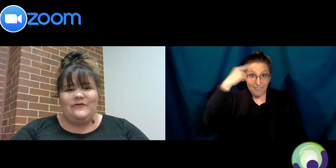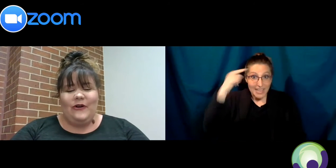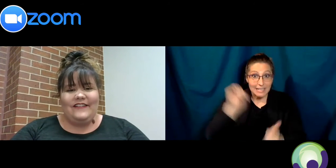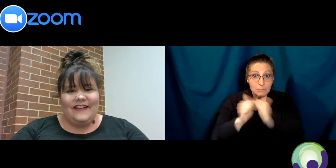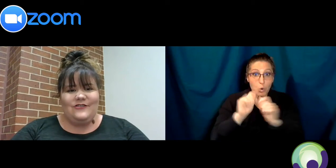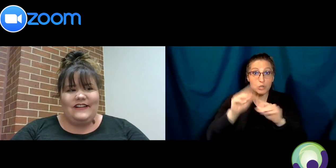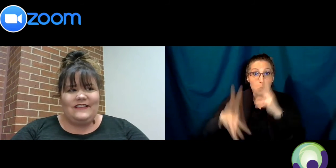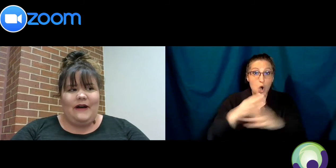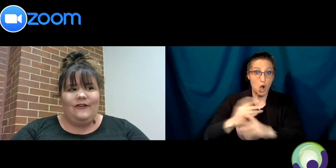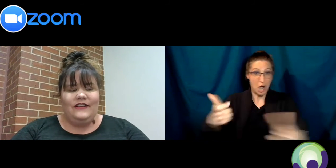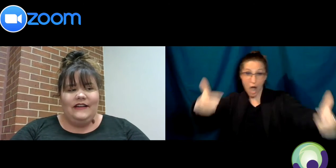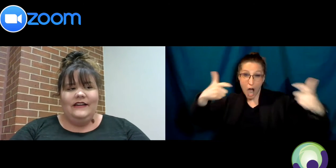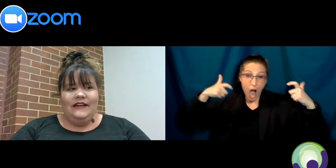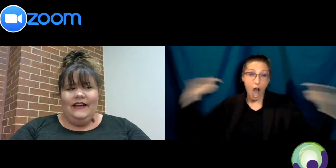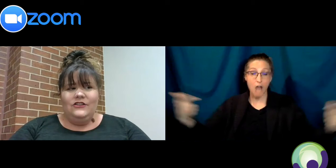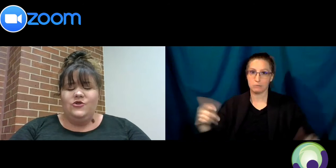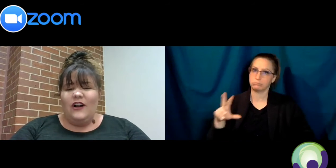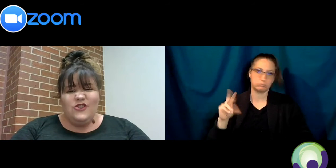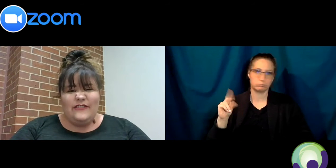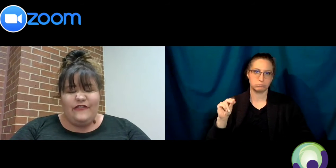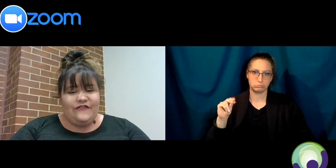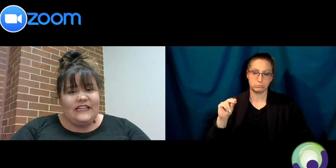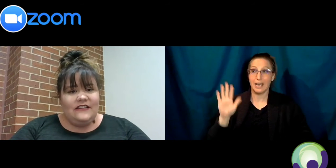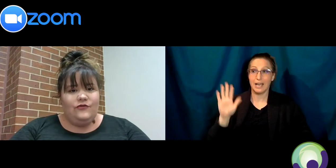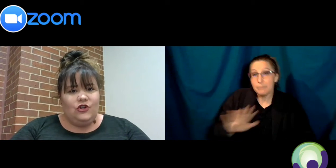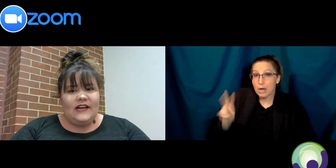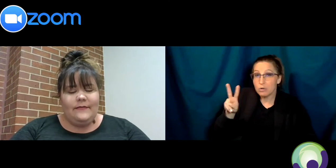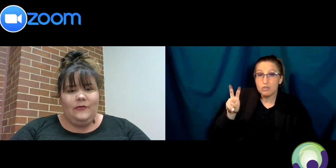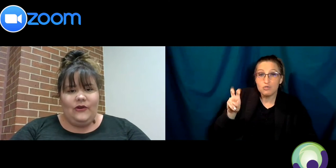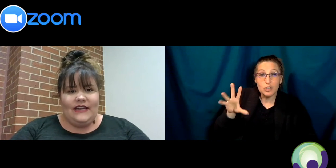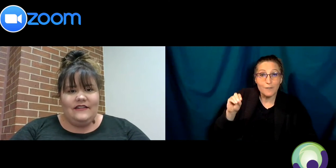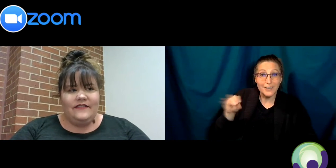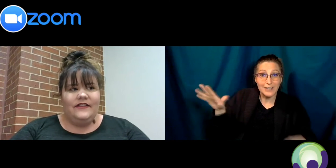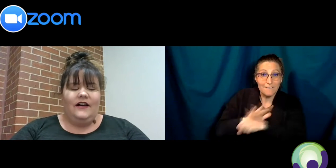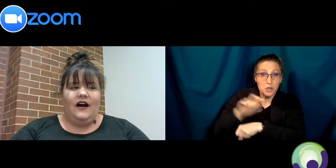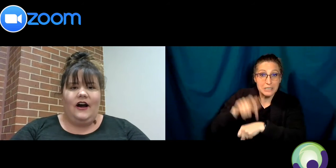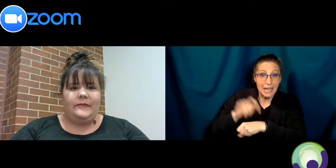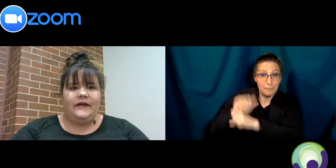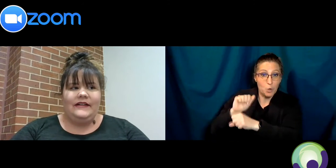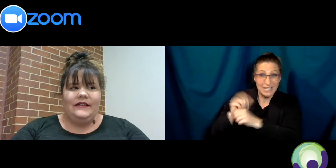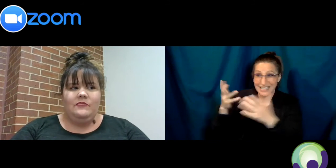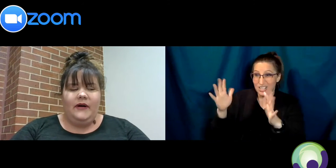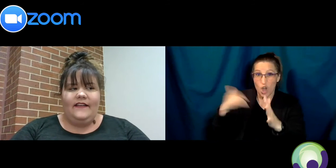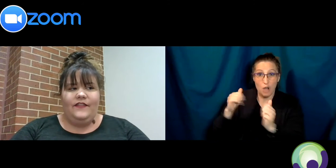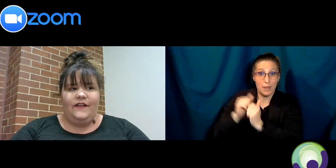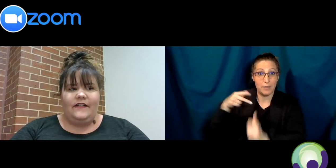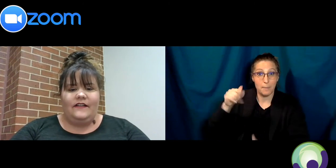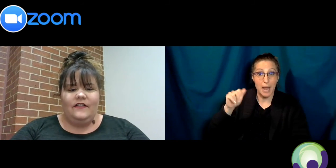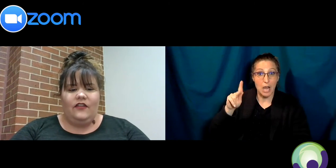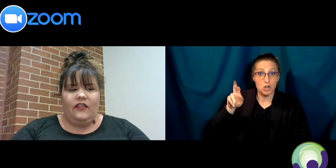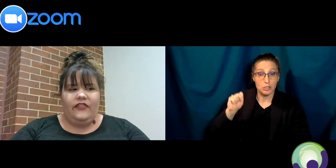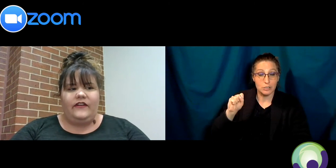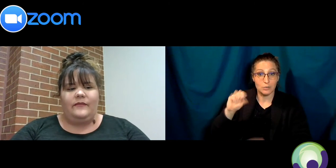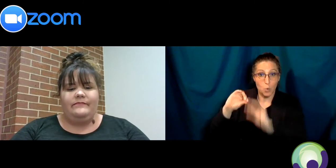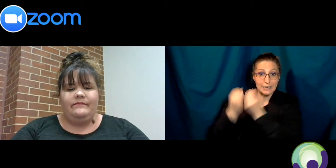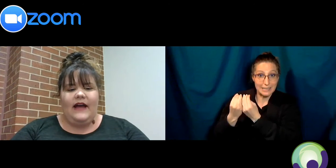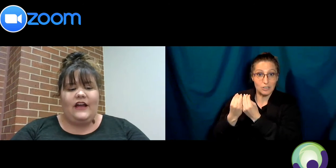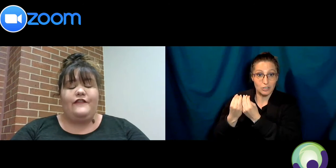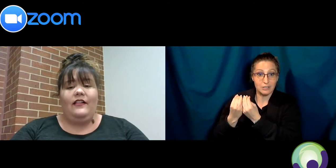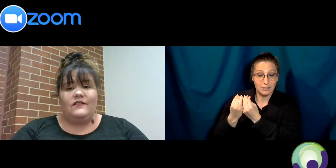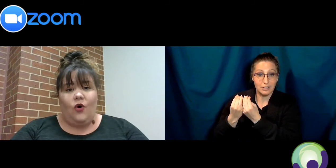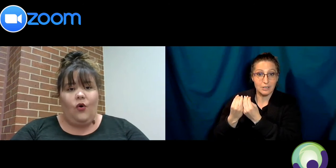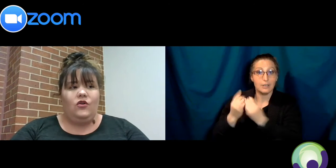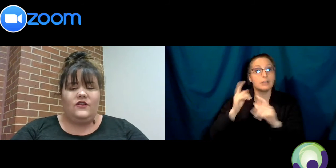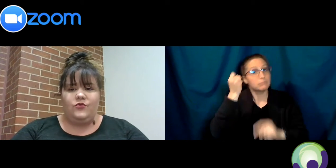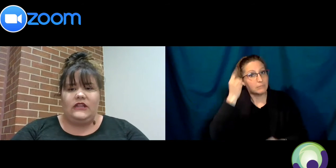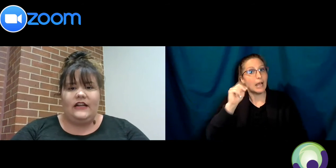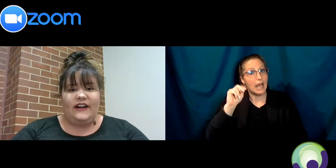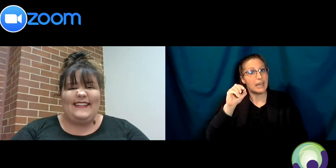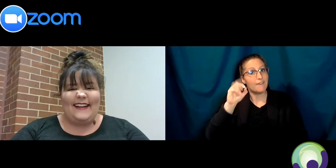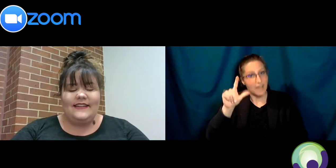organization is about 250 full-time employees. But the the NFL as a whole is really interconnected